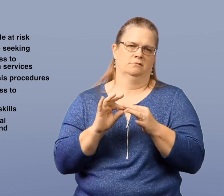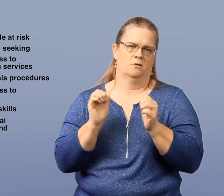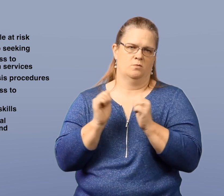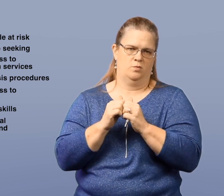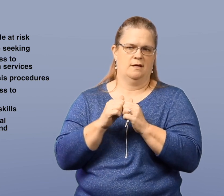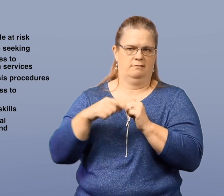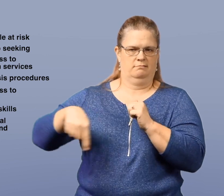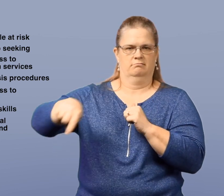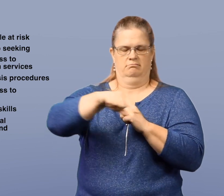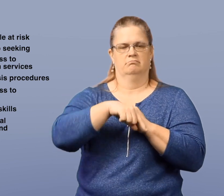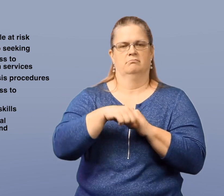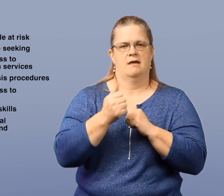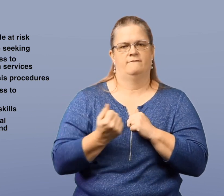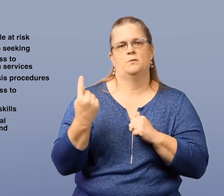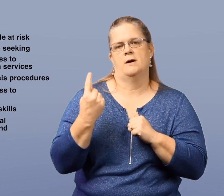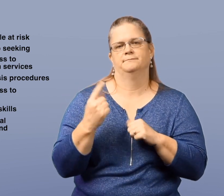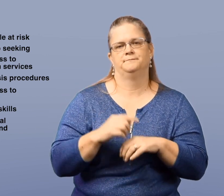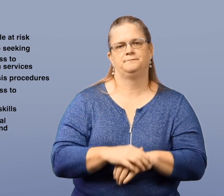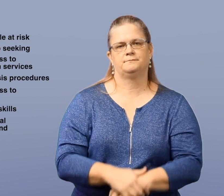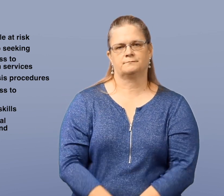Connections lead to better outcomes for everyone.